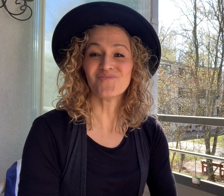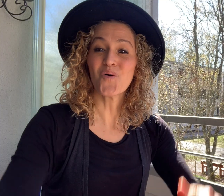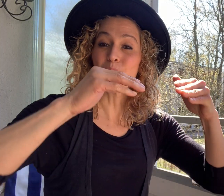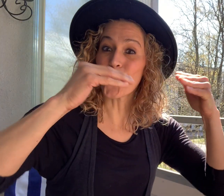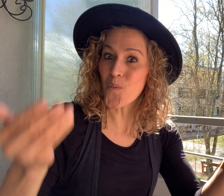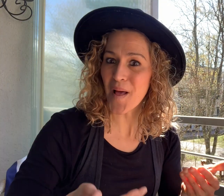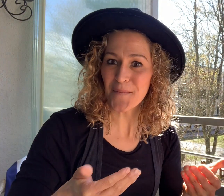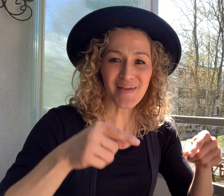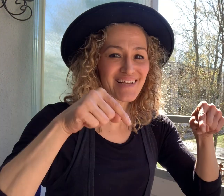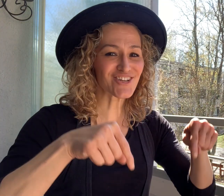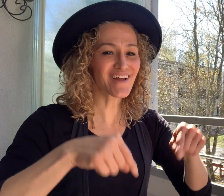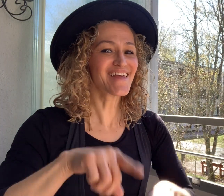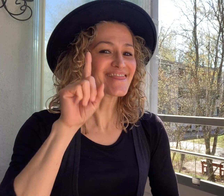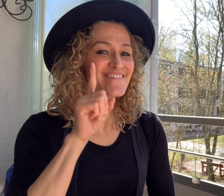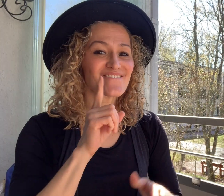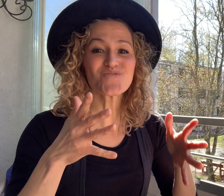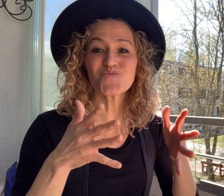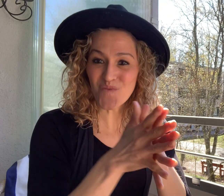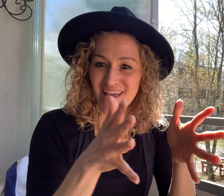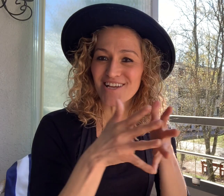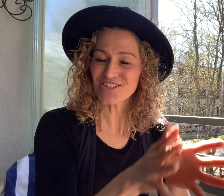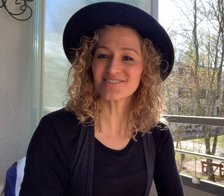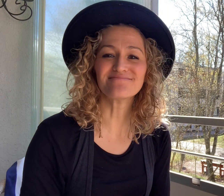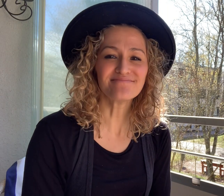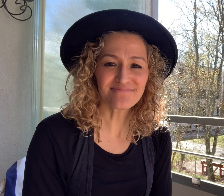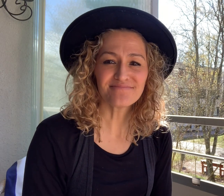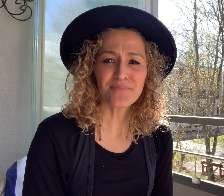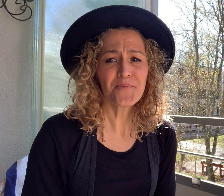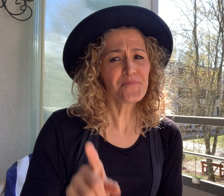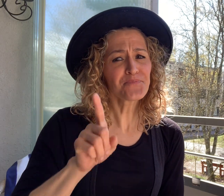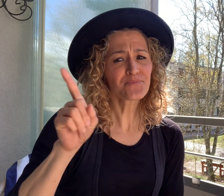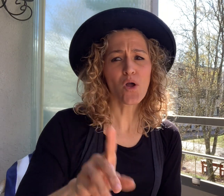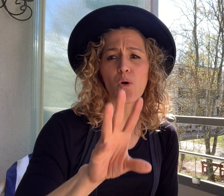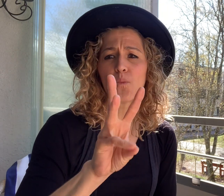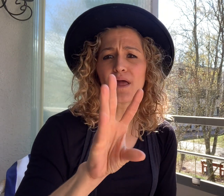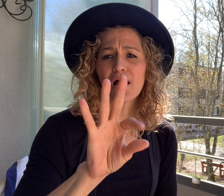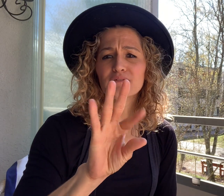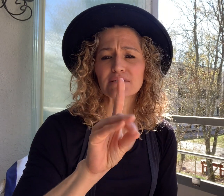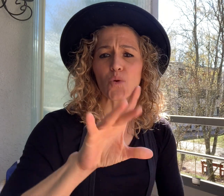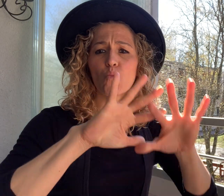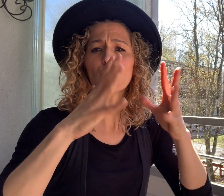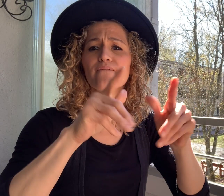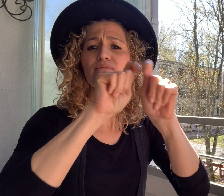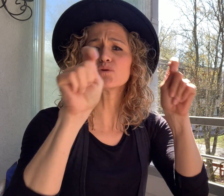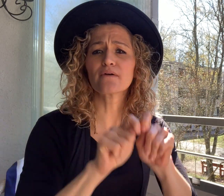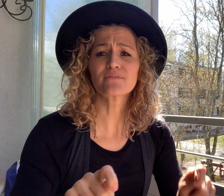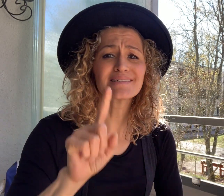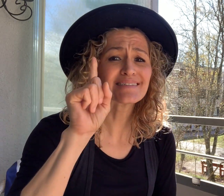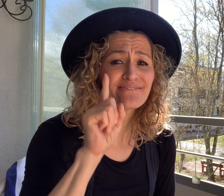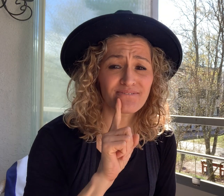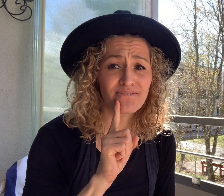Welcome to this DeafWire!